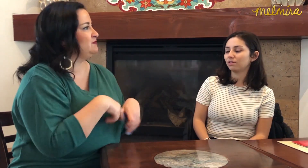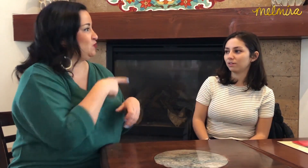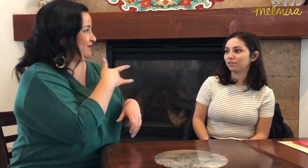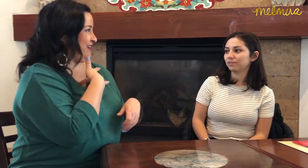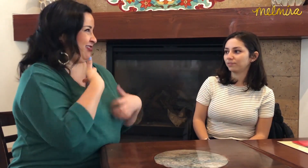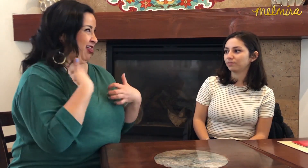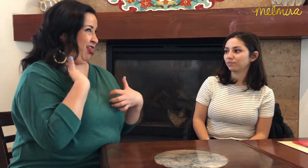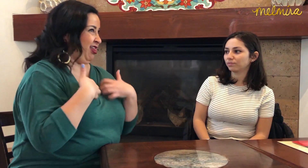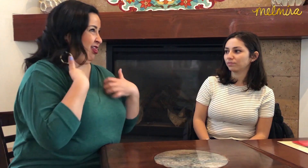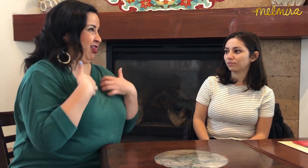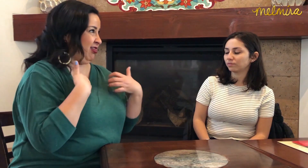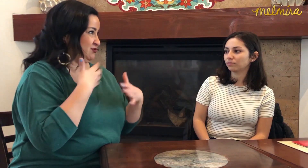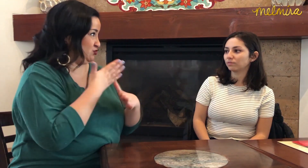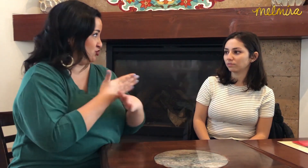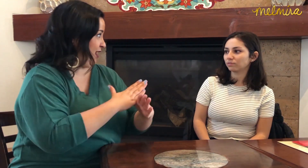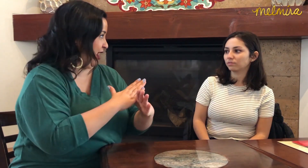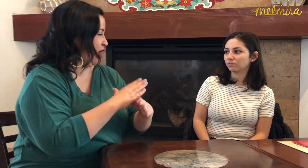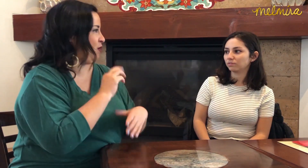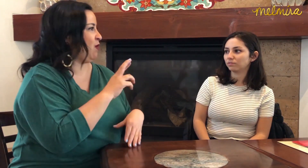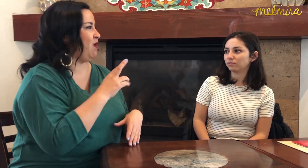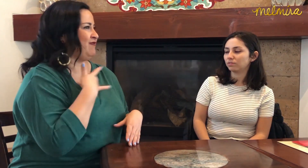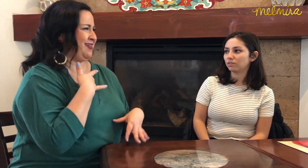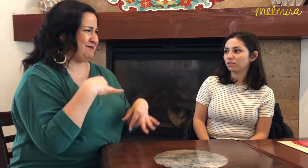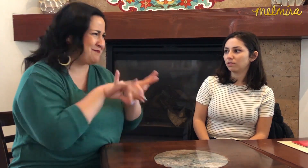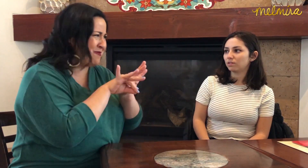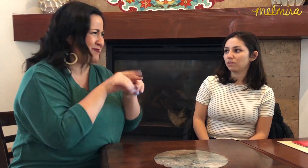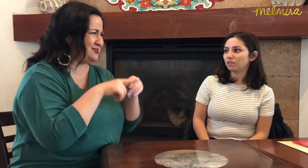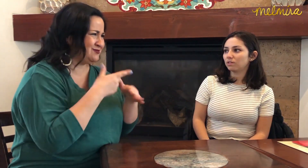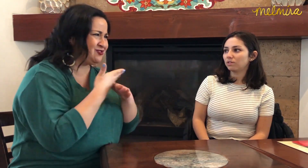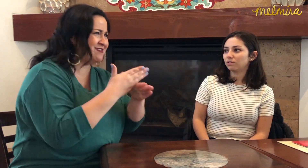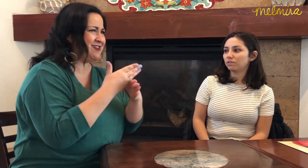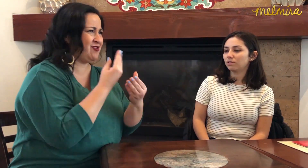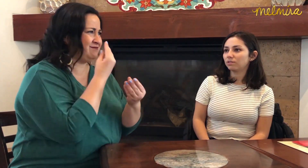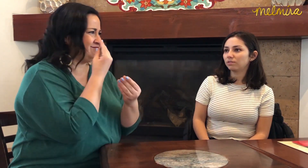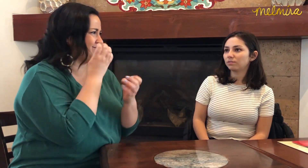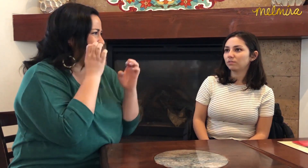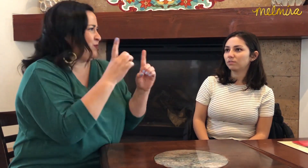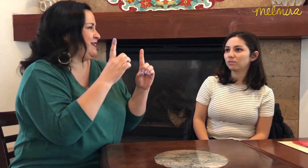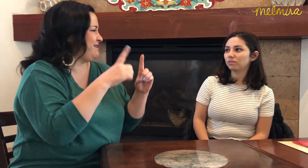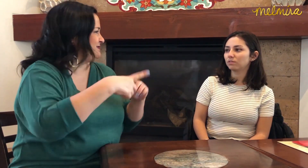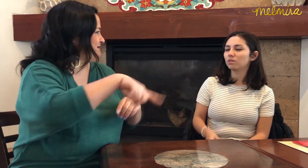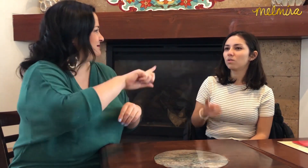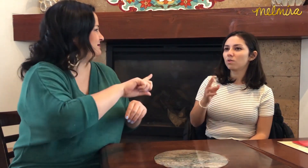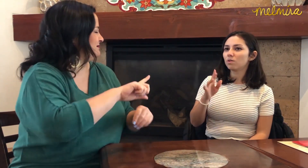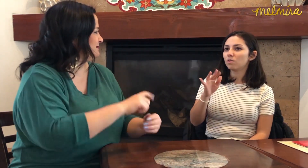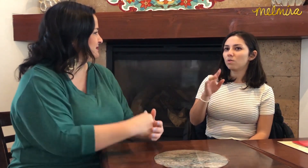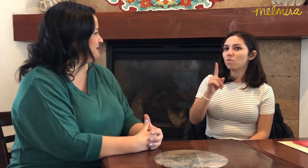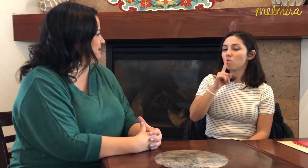Did you feel uneasy sharing it or do you feel it was important to share and educate others?